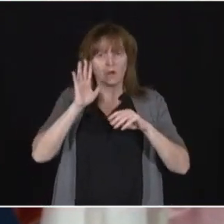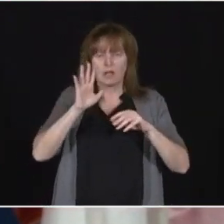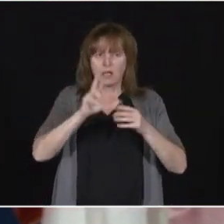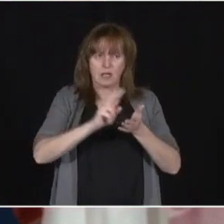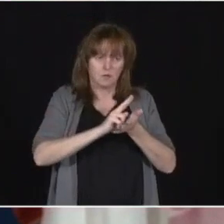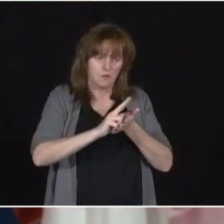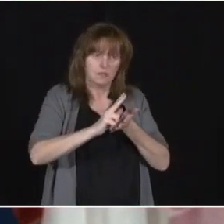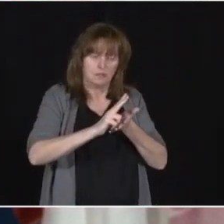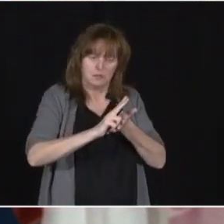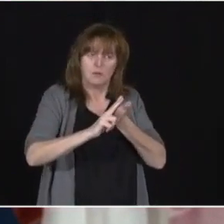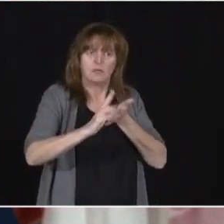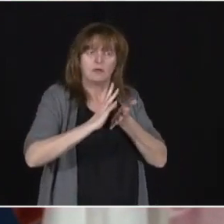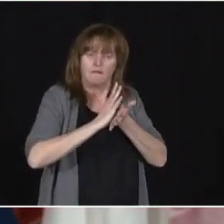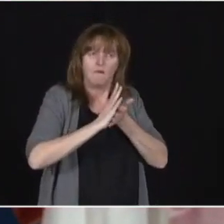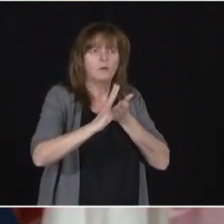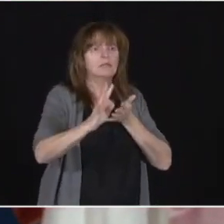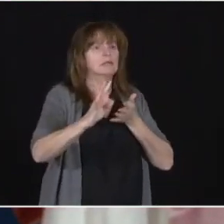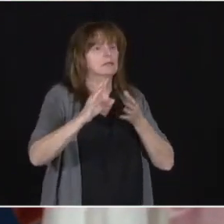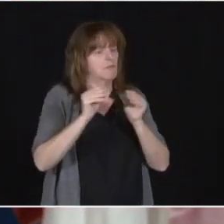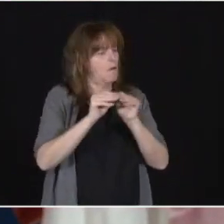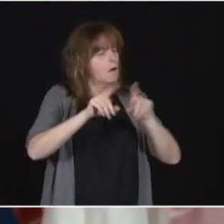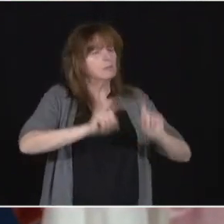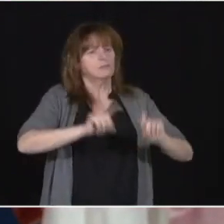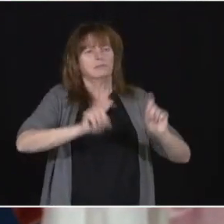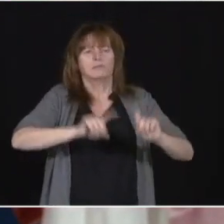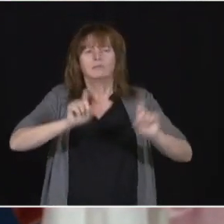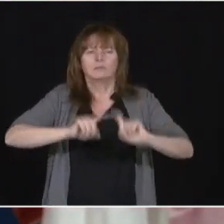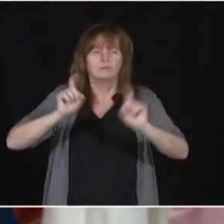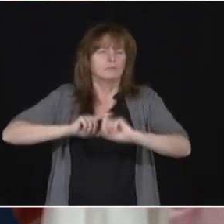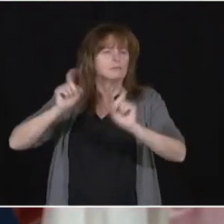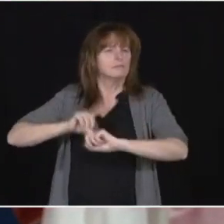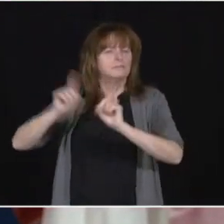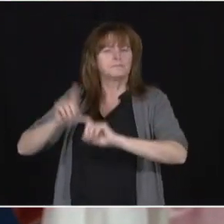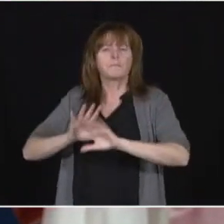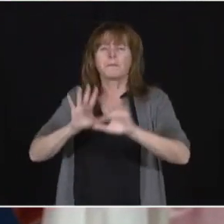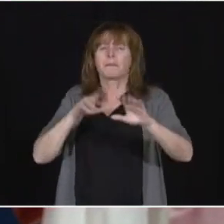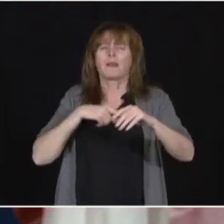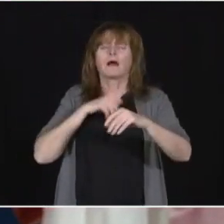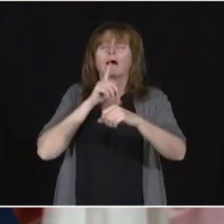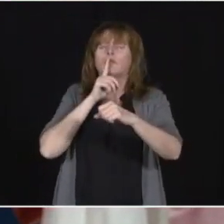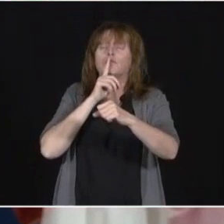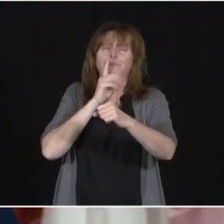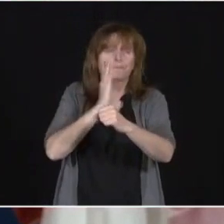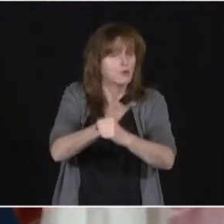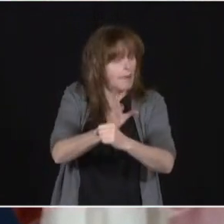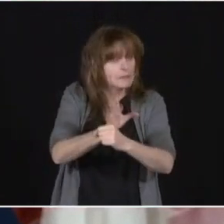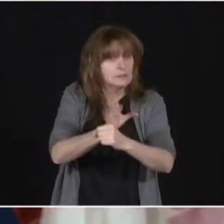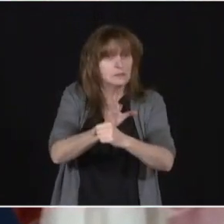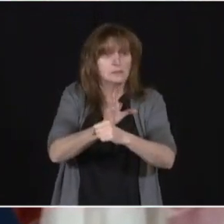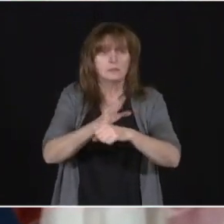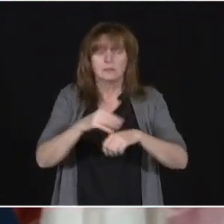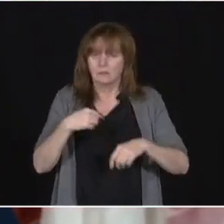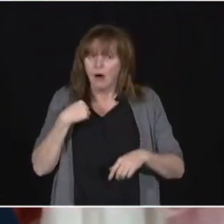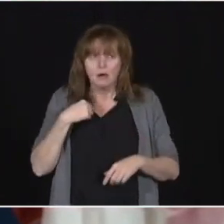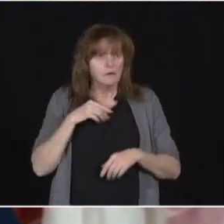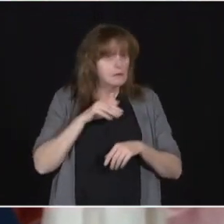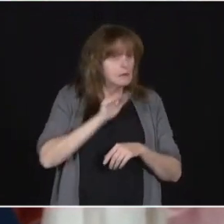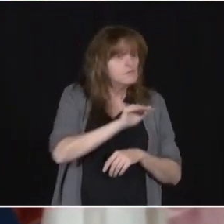Another three or four weeks, we are going to do a lot of testing. I can stand here and promise you that. I am going to be all over this testing to make sure we continue testing people, especially